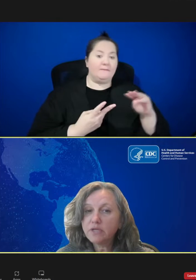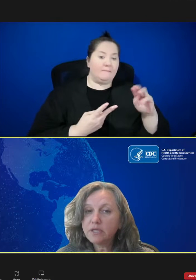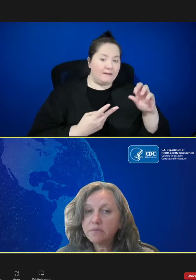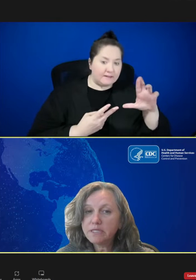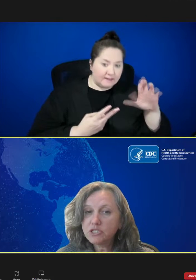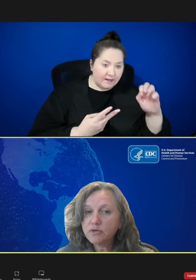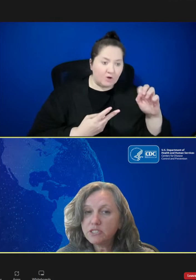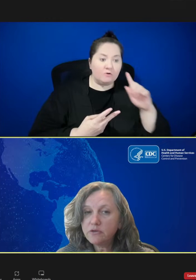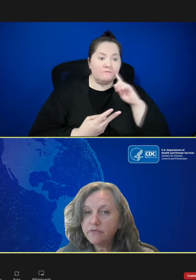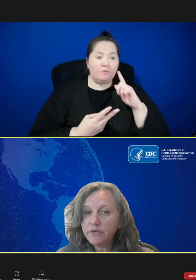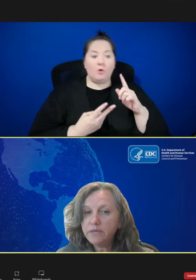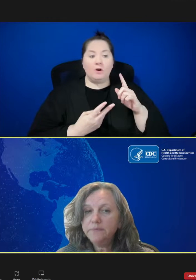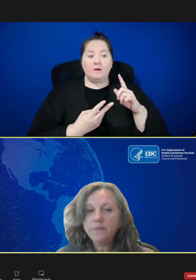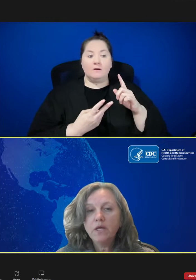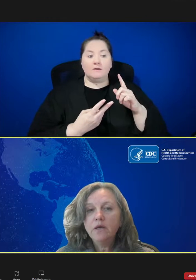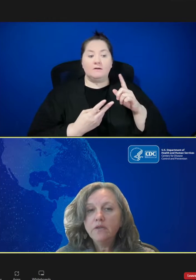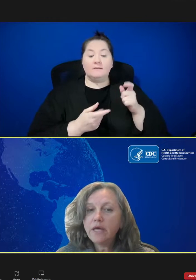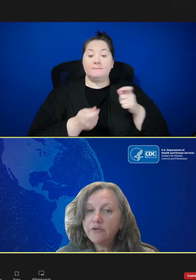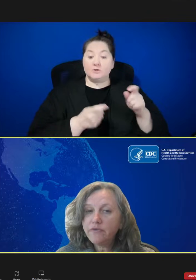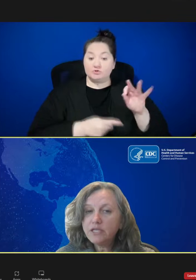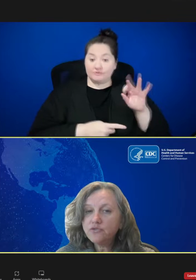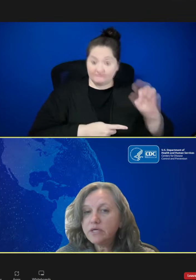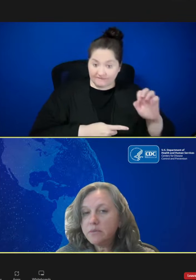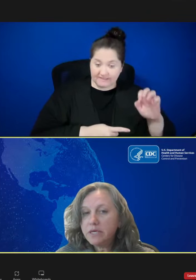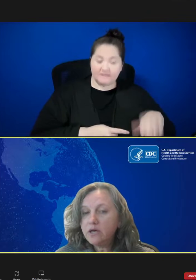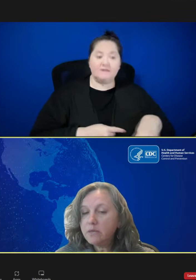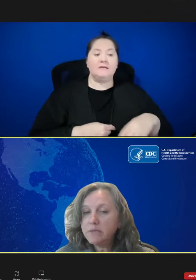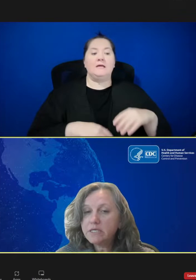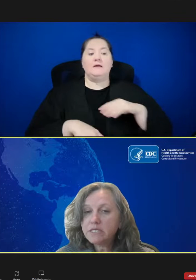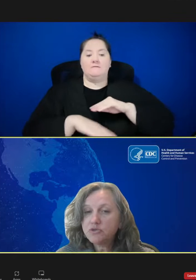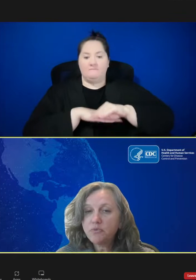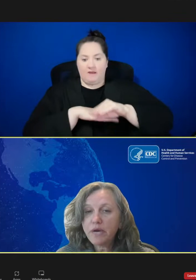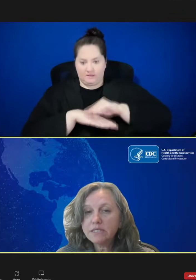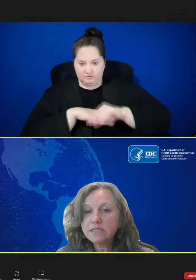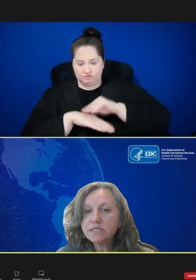the administration fee. The Advisory Committee on Immunization Practices,